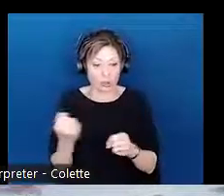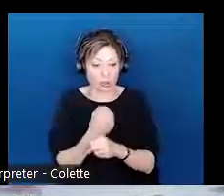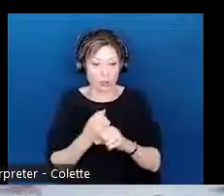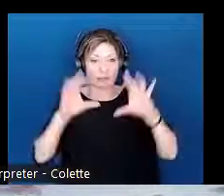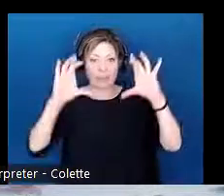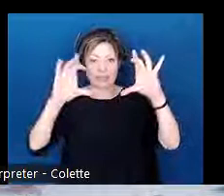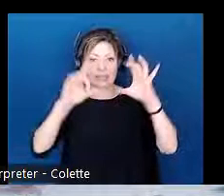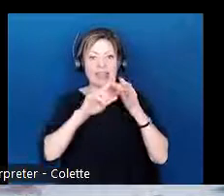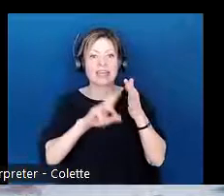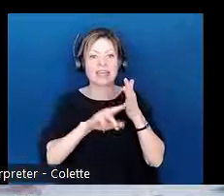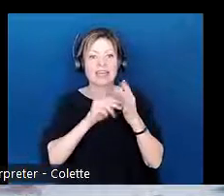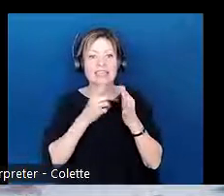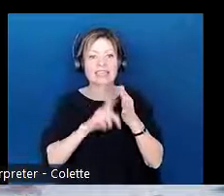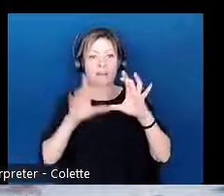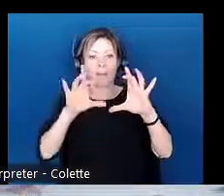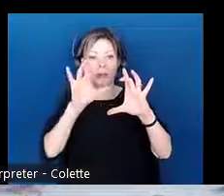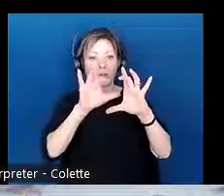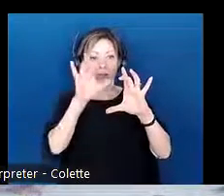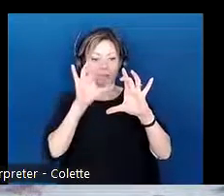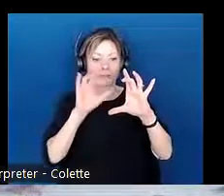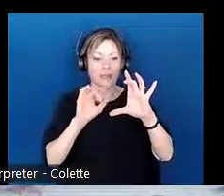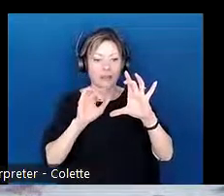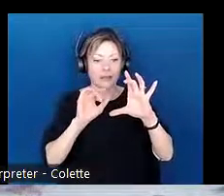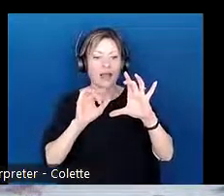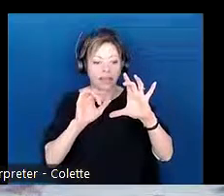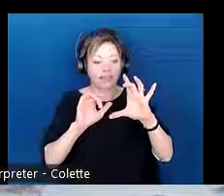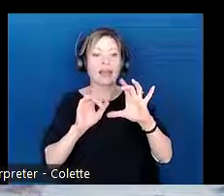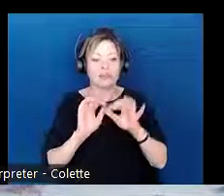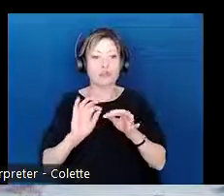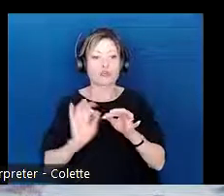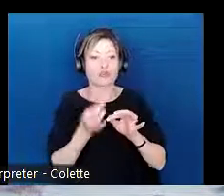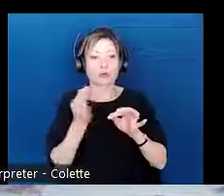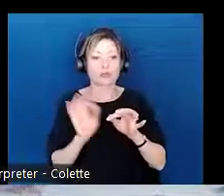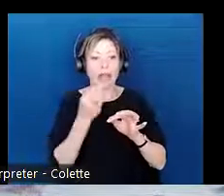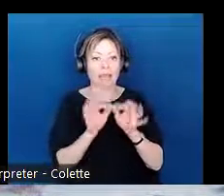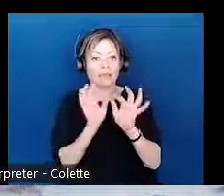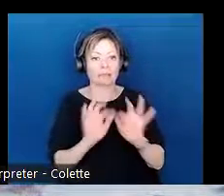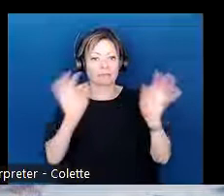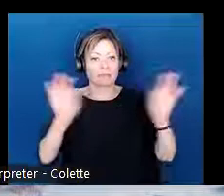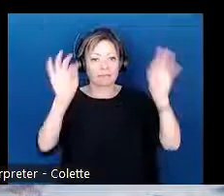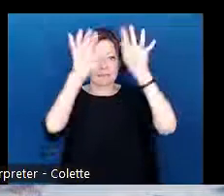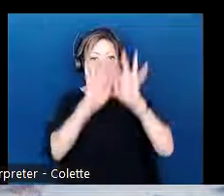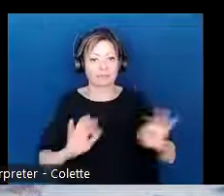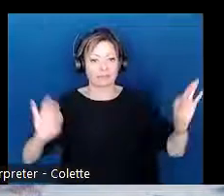dryads surrounded by crochet and the different crochets of the four pieces